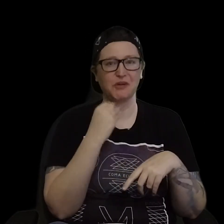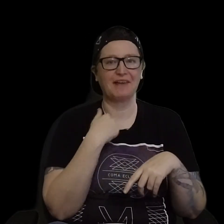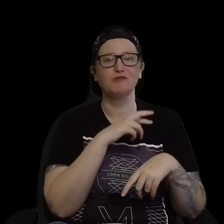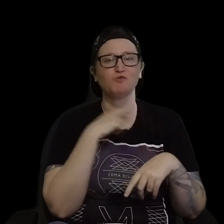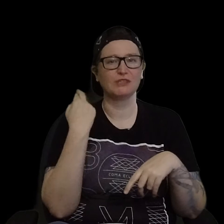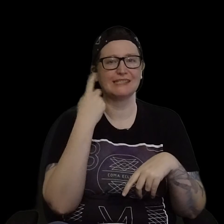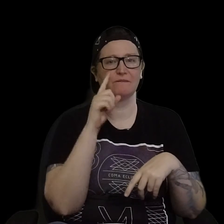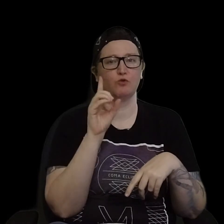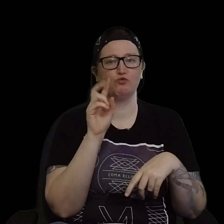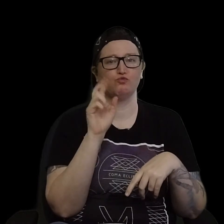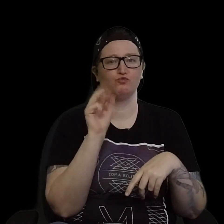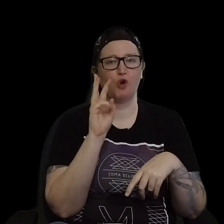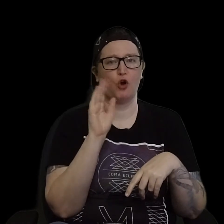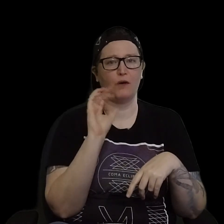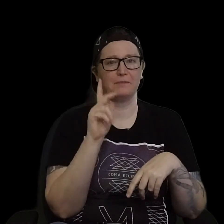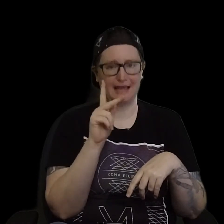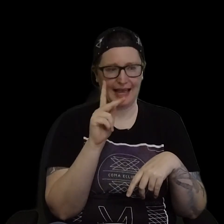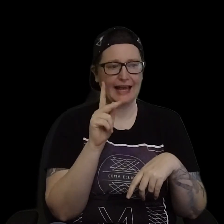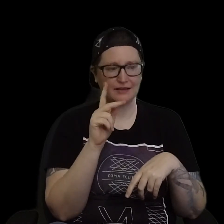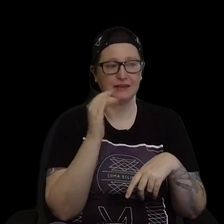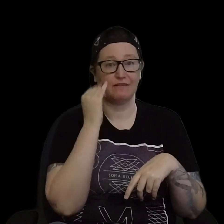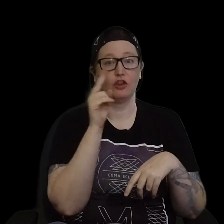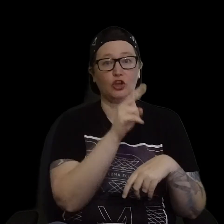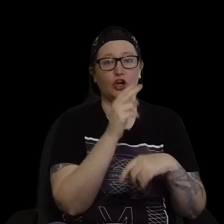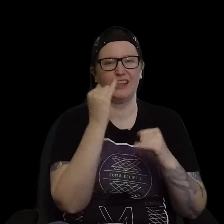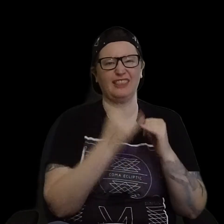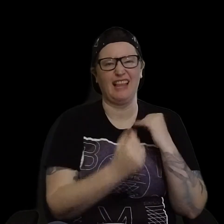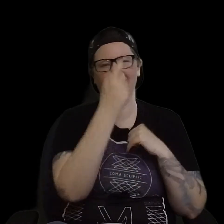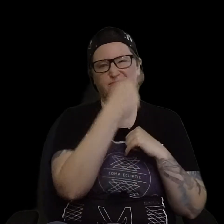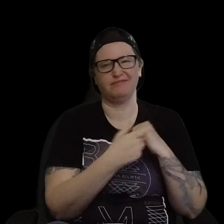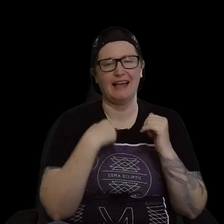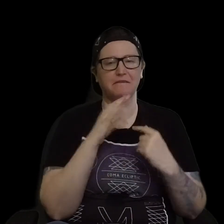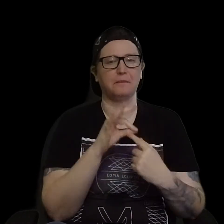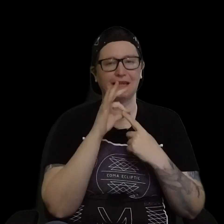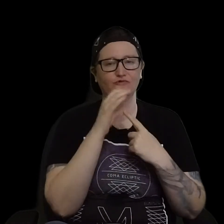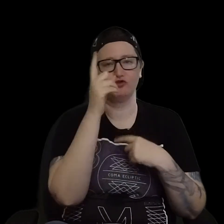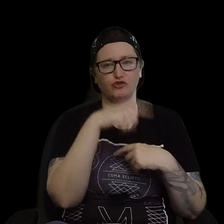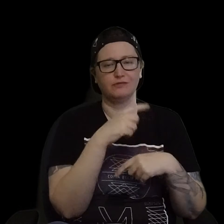really like about this is you have a risk for a drawback so if you look in the very last column